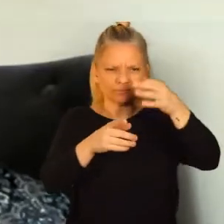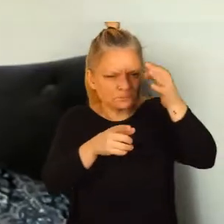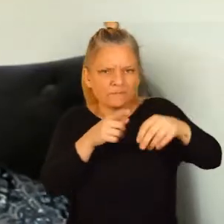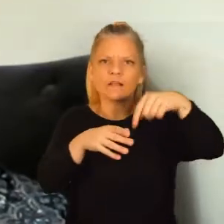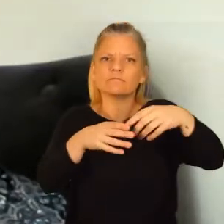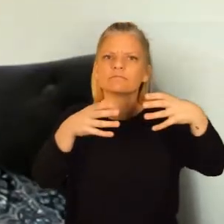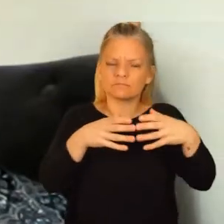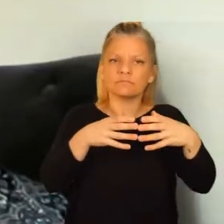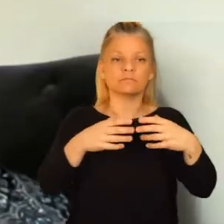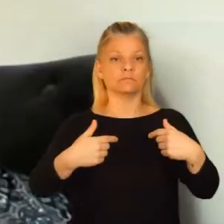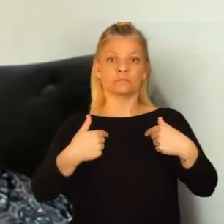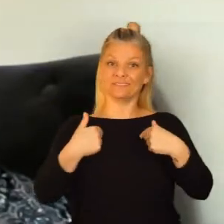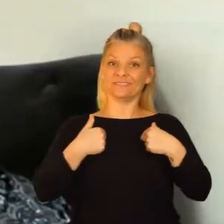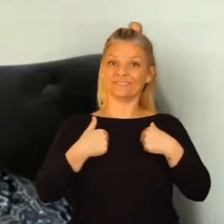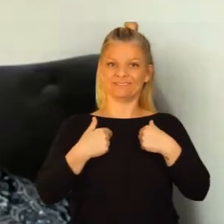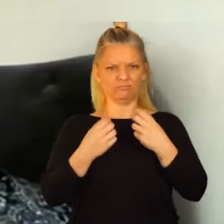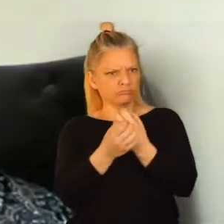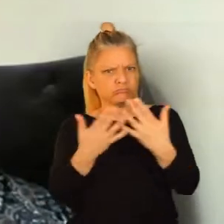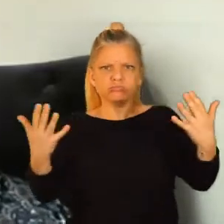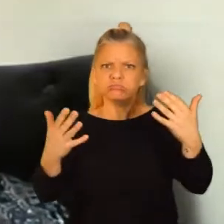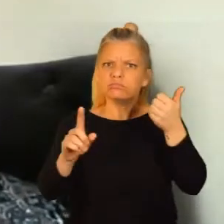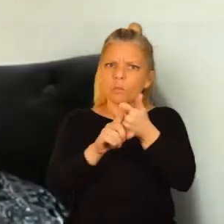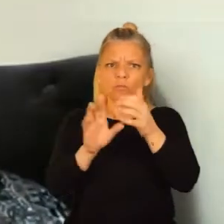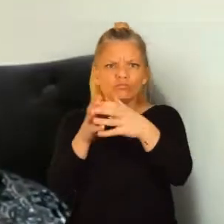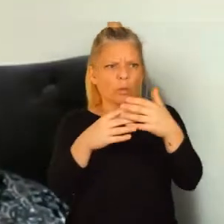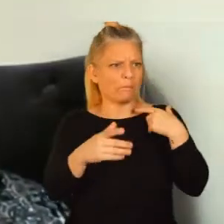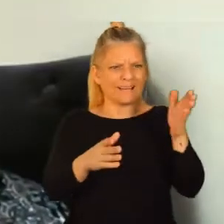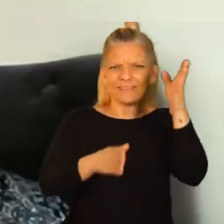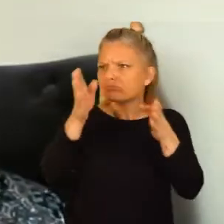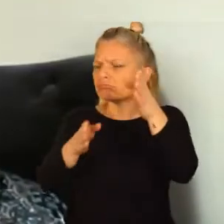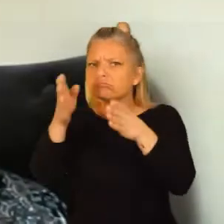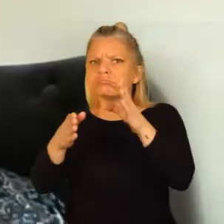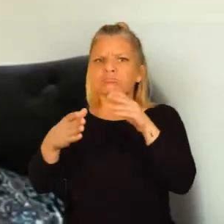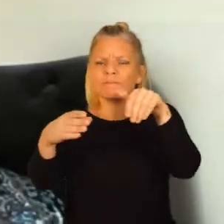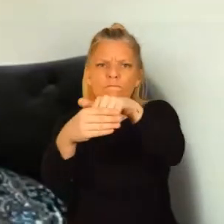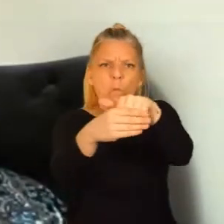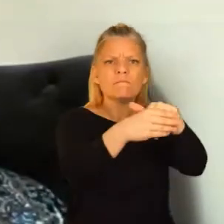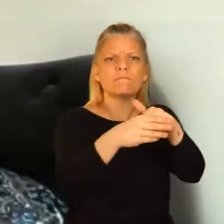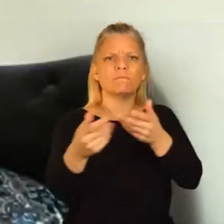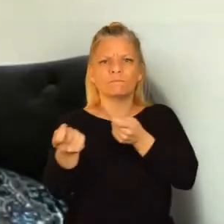the peer support groups that I've been involved in and then facilitated are hearing voices ones,